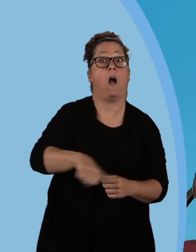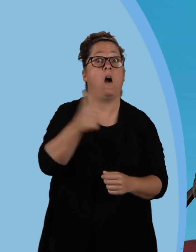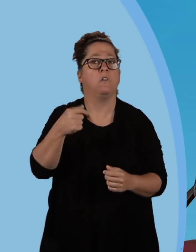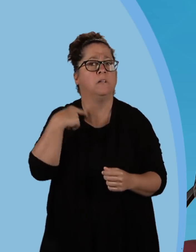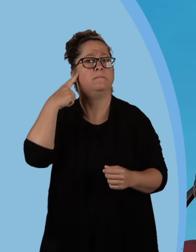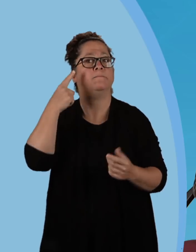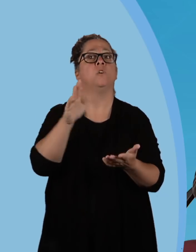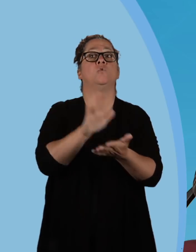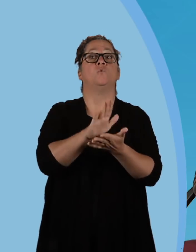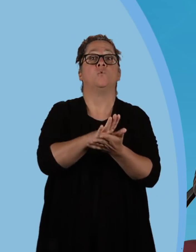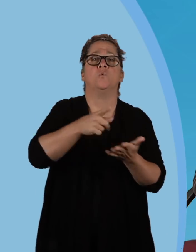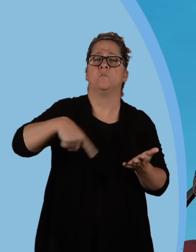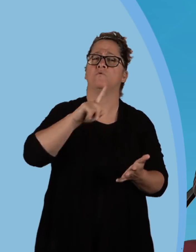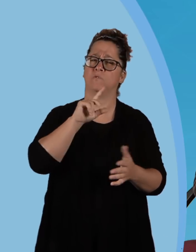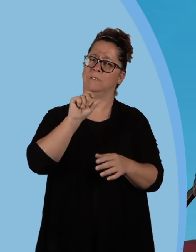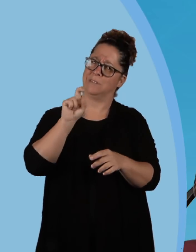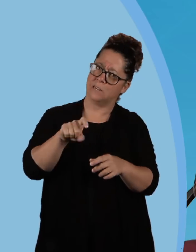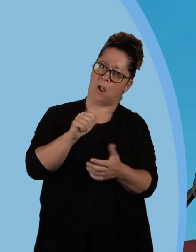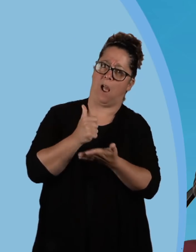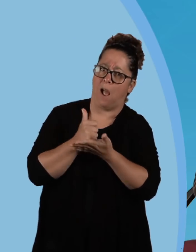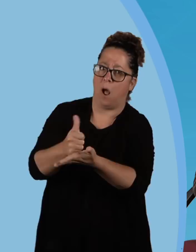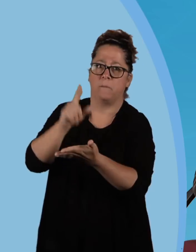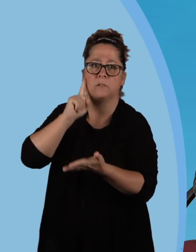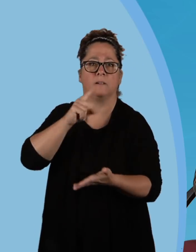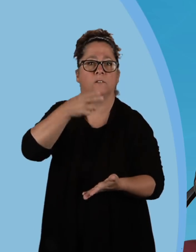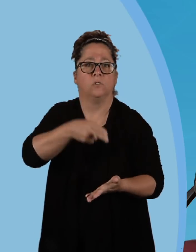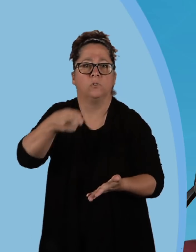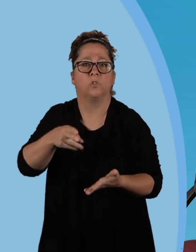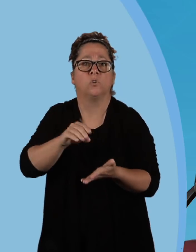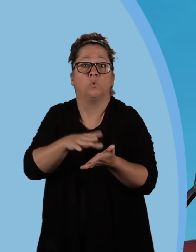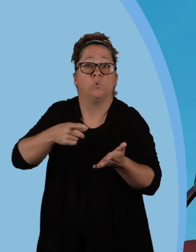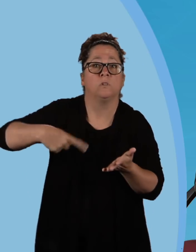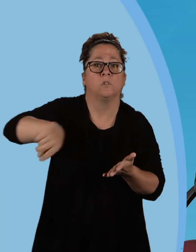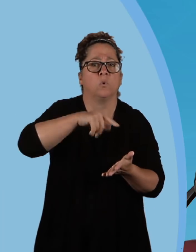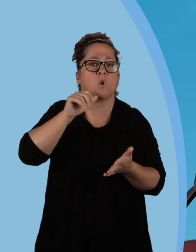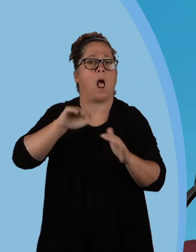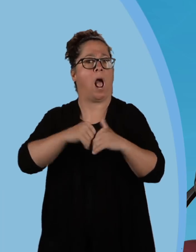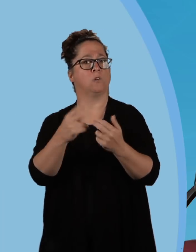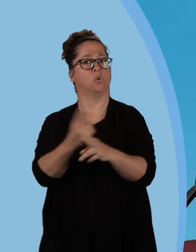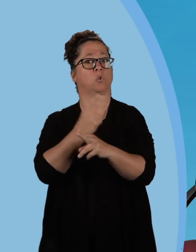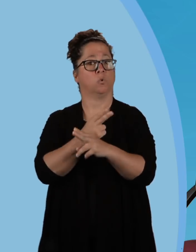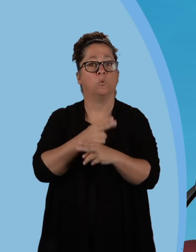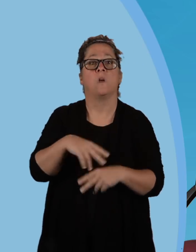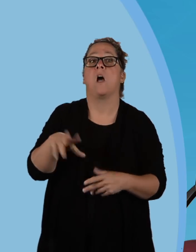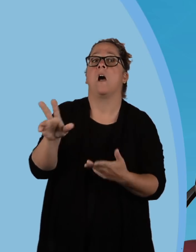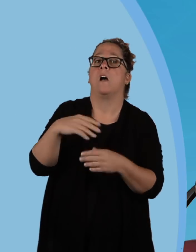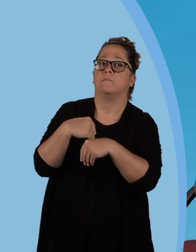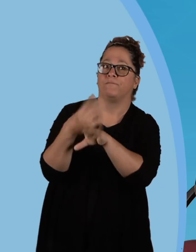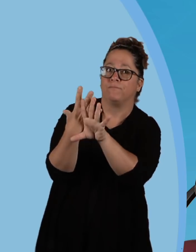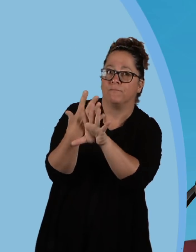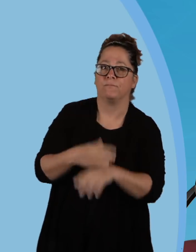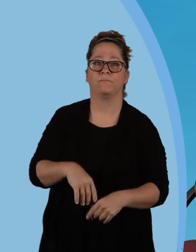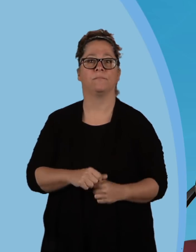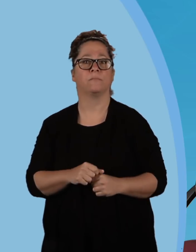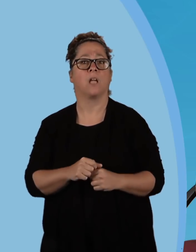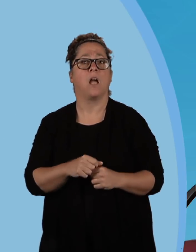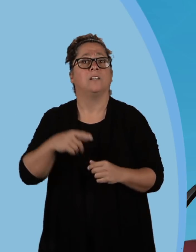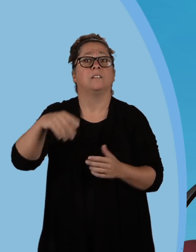how to work with interpreters, how to schedule interpreters. Another thing I think schools really need to help deaf and hard of hearing students with is learning